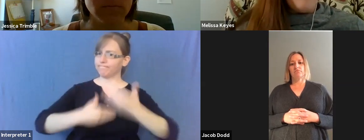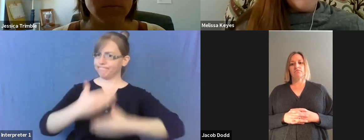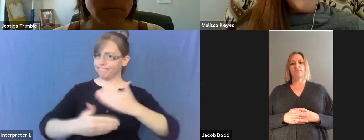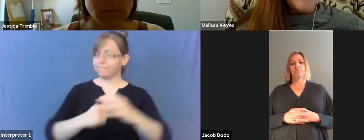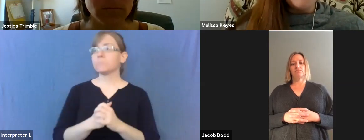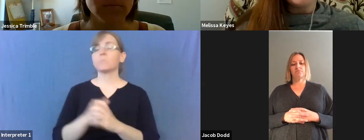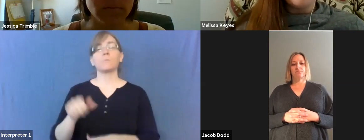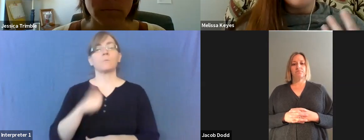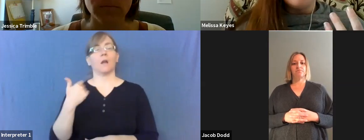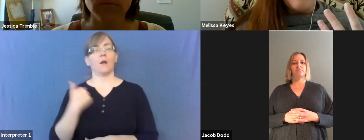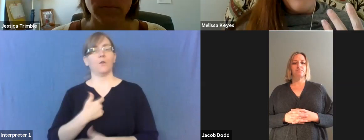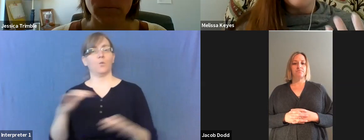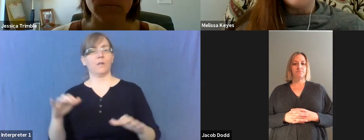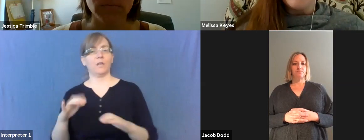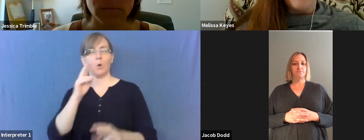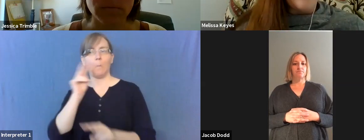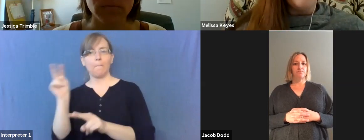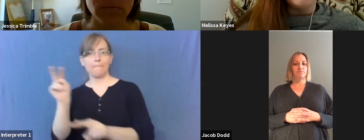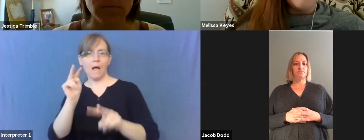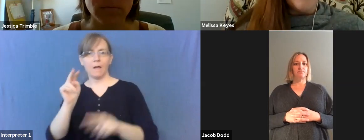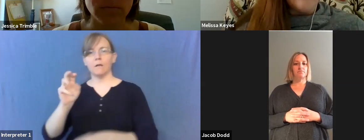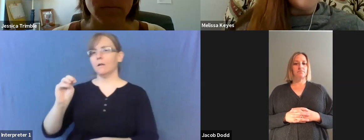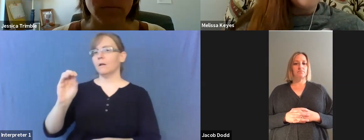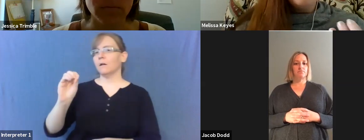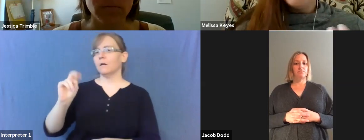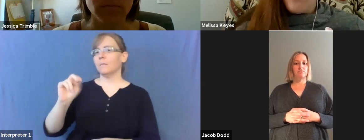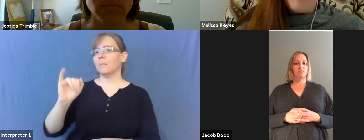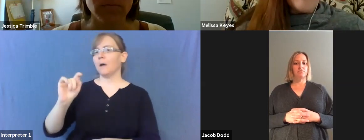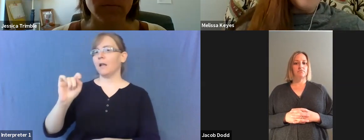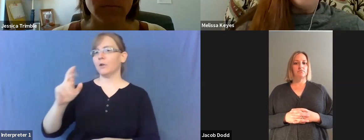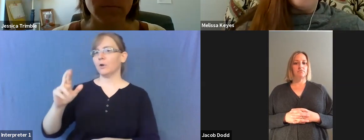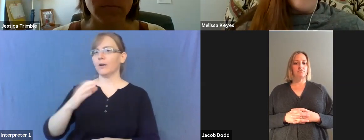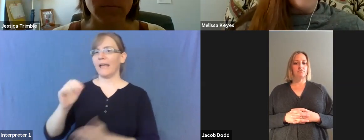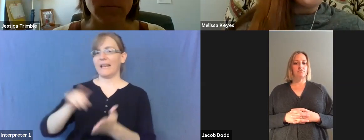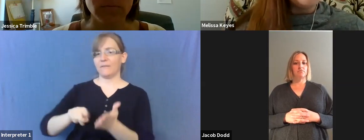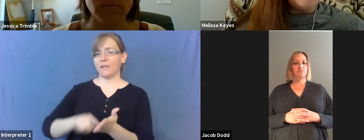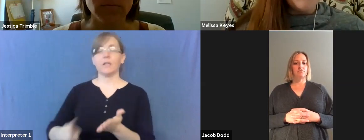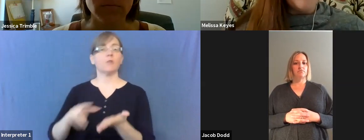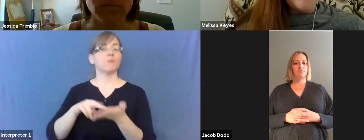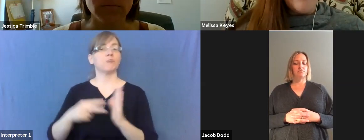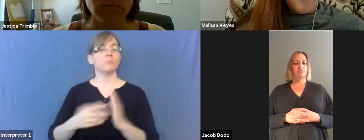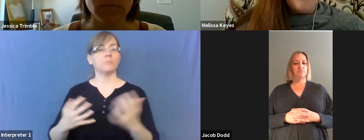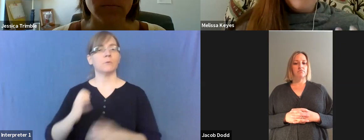and investigations where our staff actually go out to facilities, talk with people who live there or receive services there